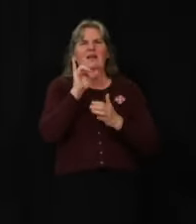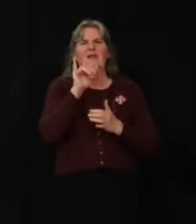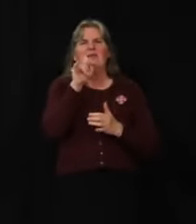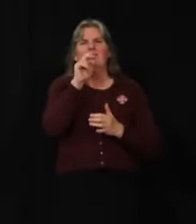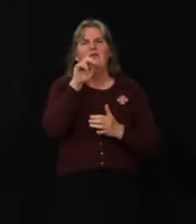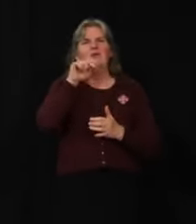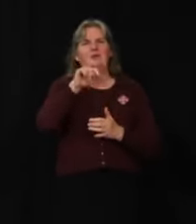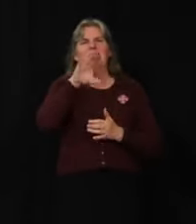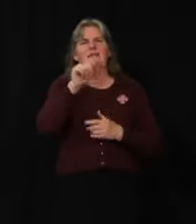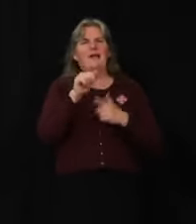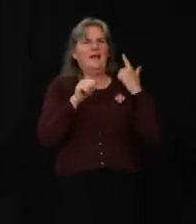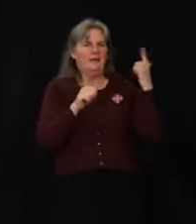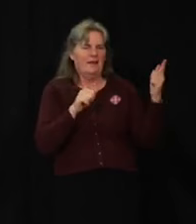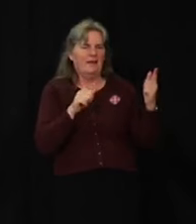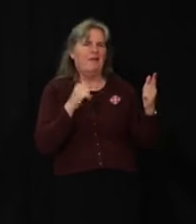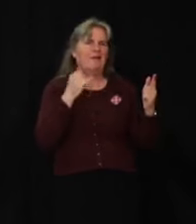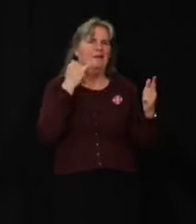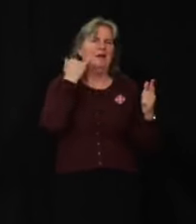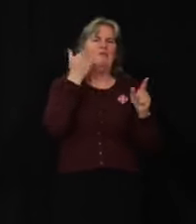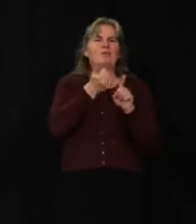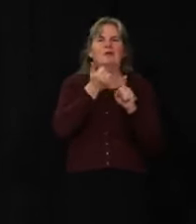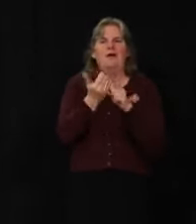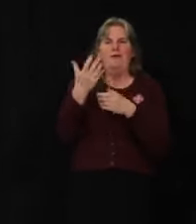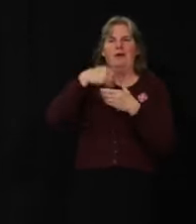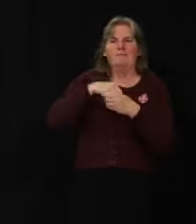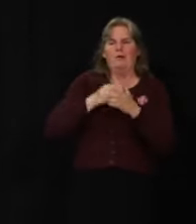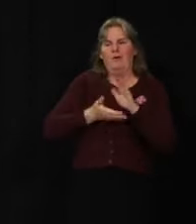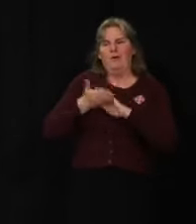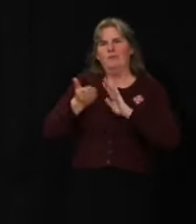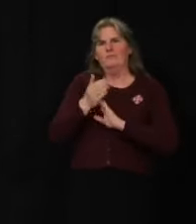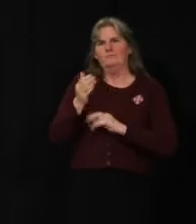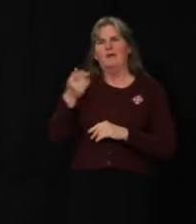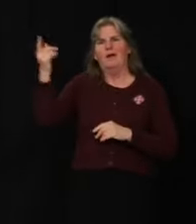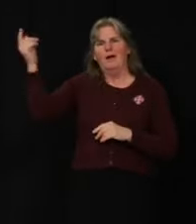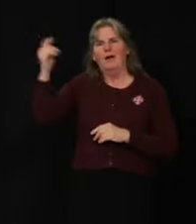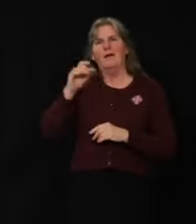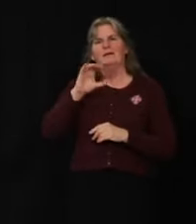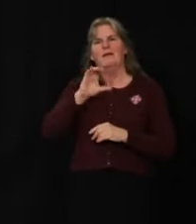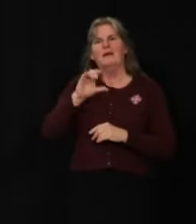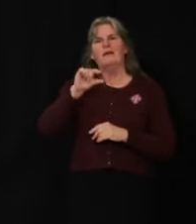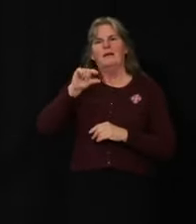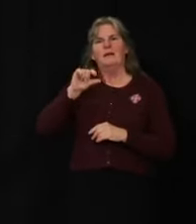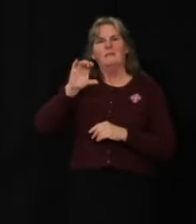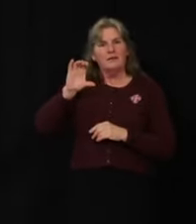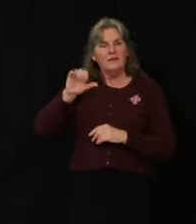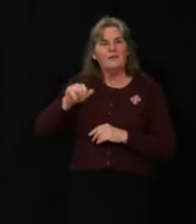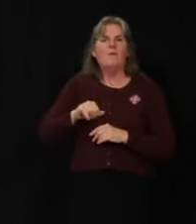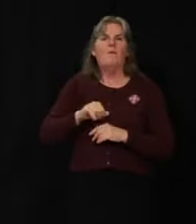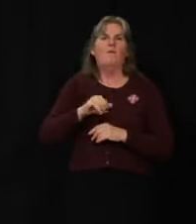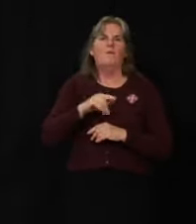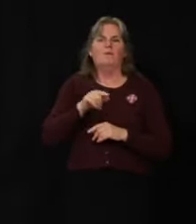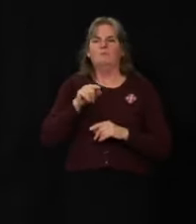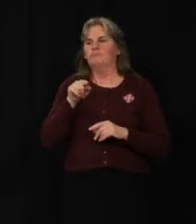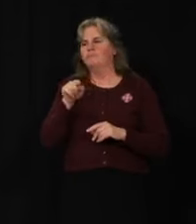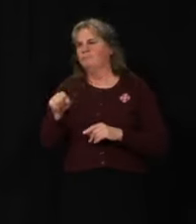libraries reopening in this phase anytime soon, or recreation centres like the Canada games centre?